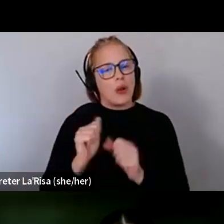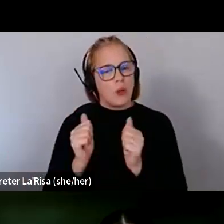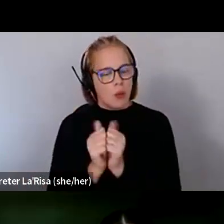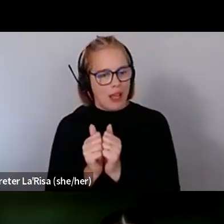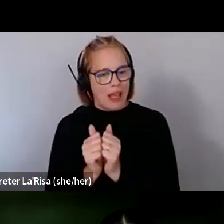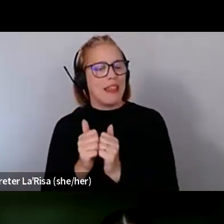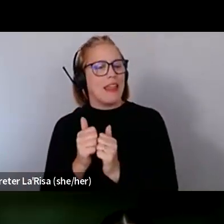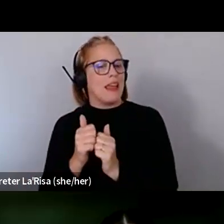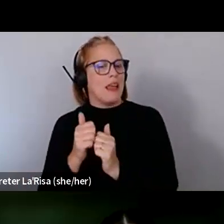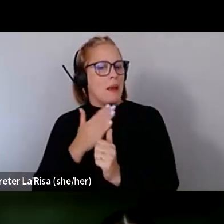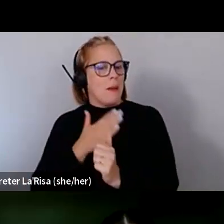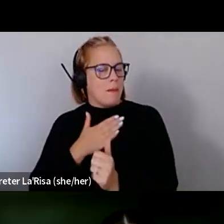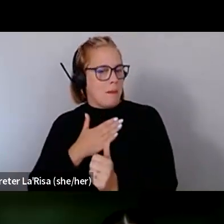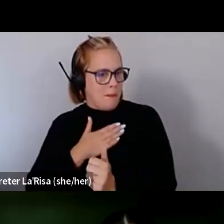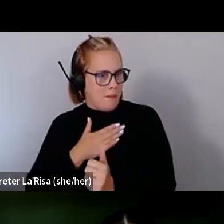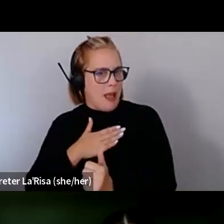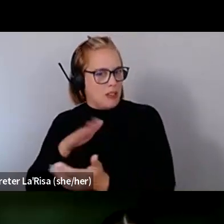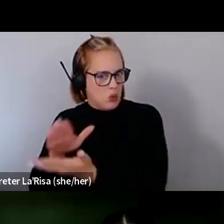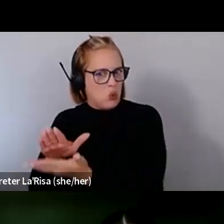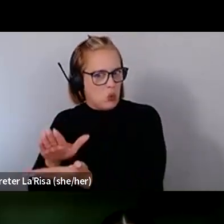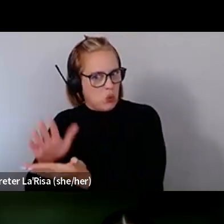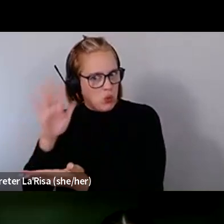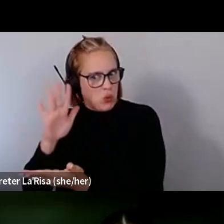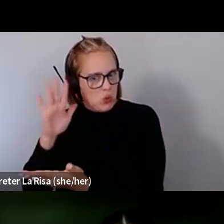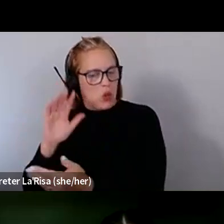and with Ann, she did not give up.